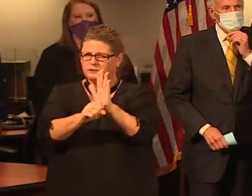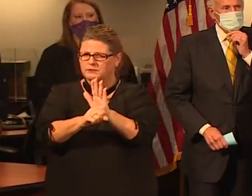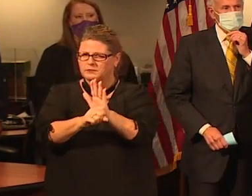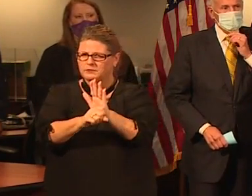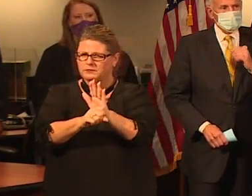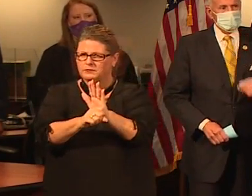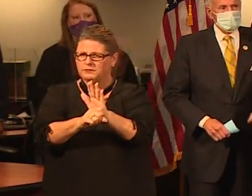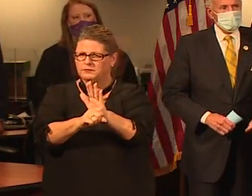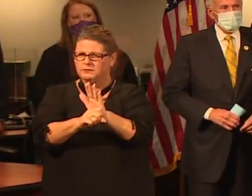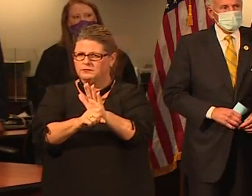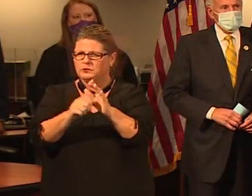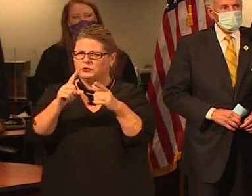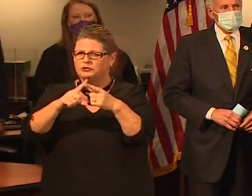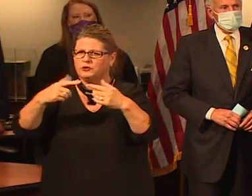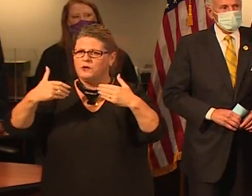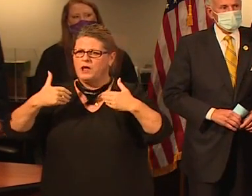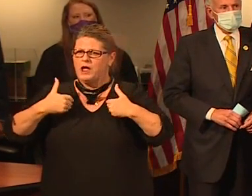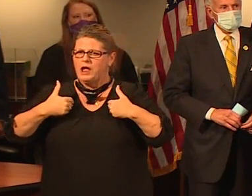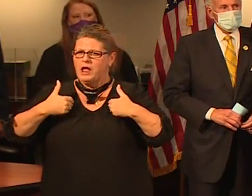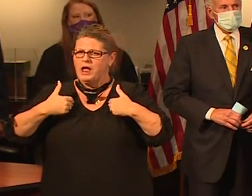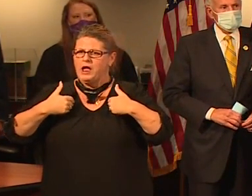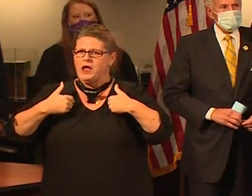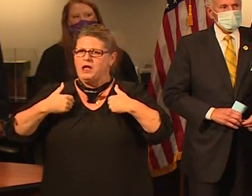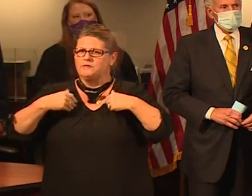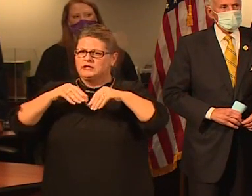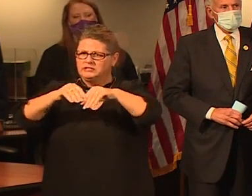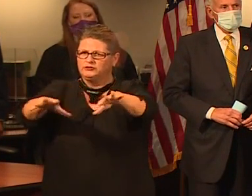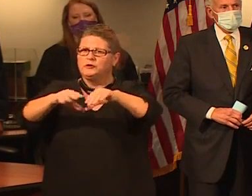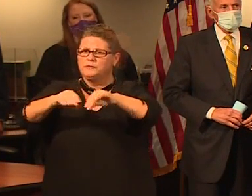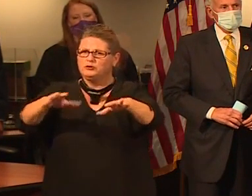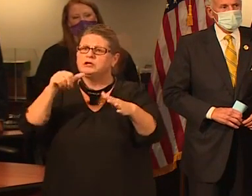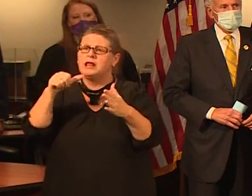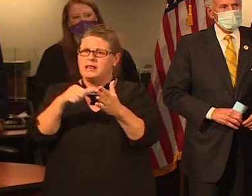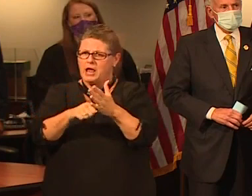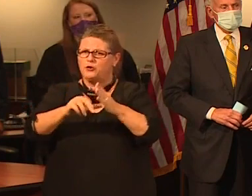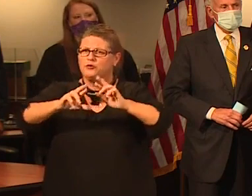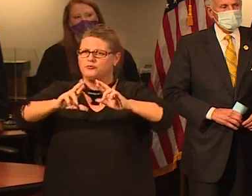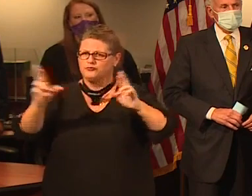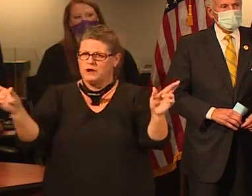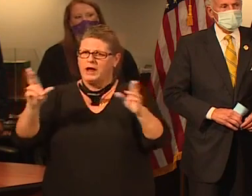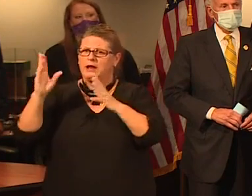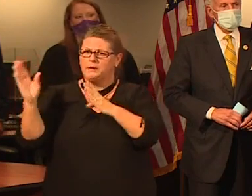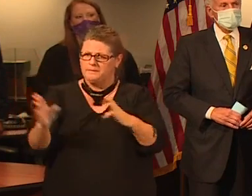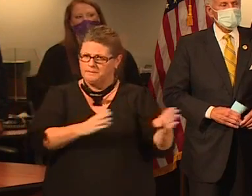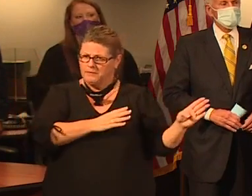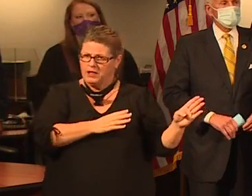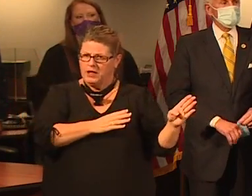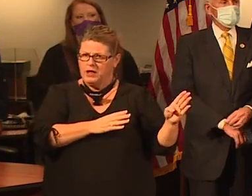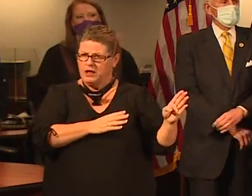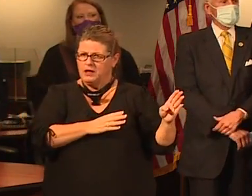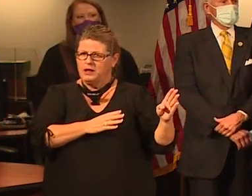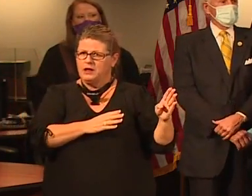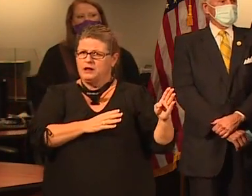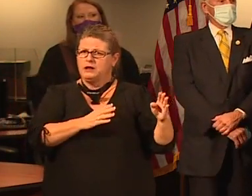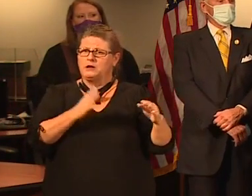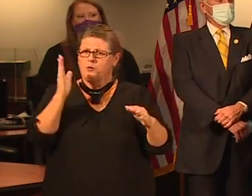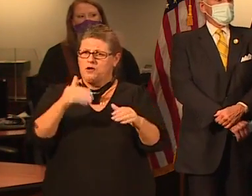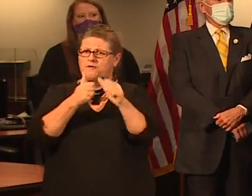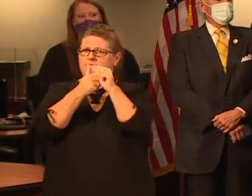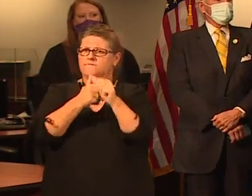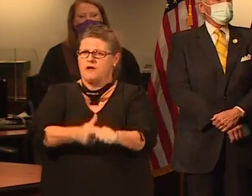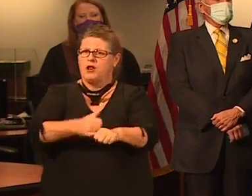FOLLOWING UP ON THAT, THE CDC ASKED ANOTHER NUMBER FIRST.